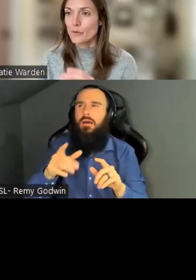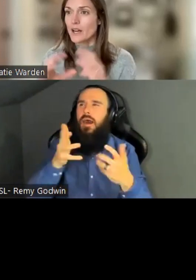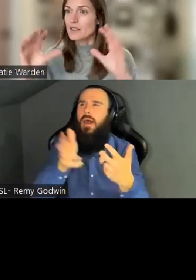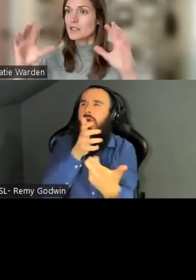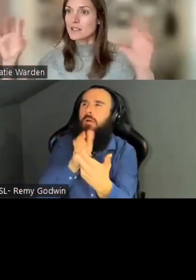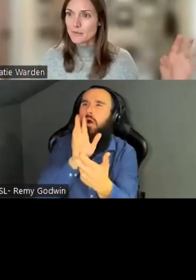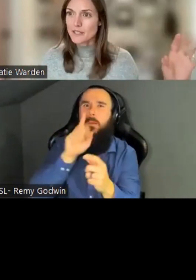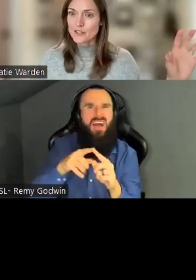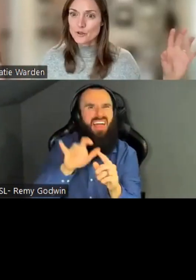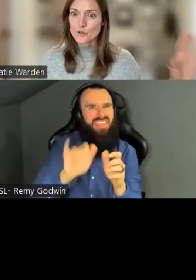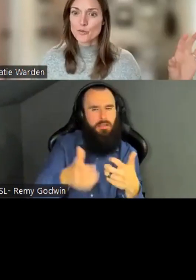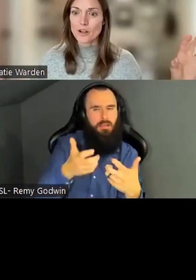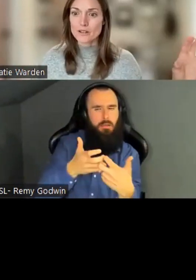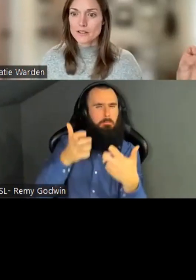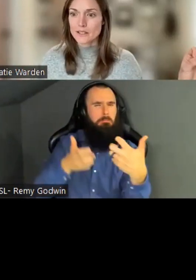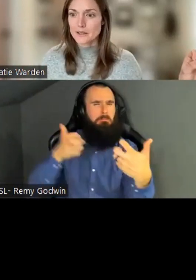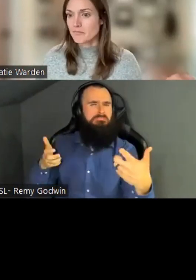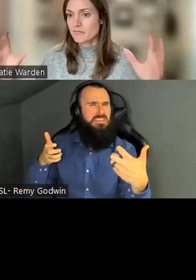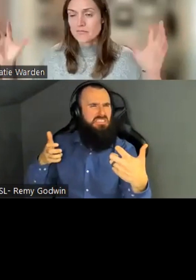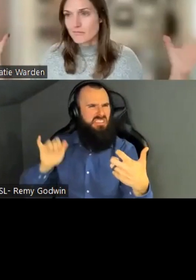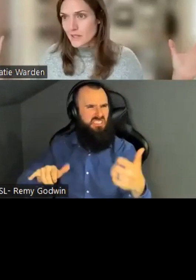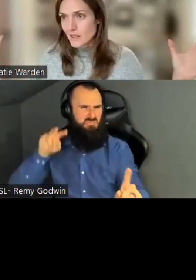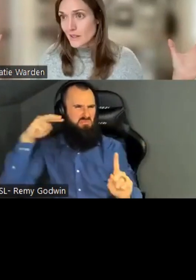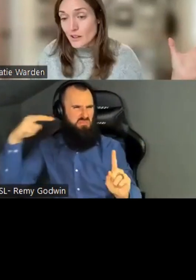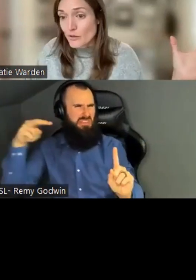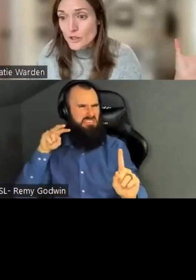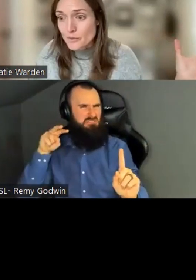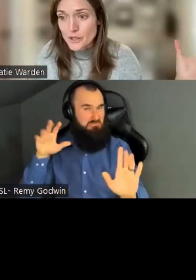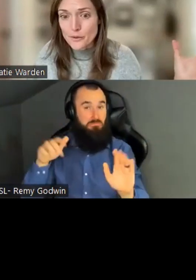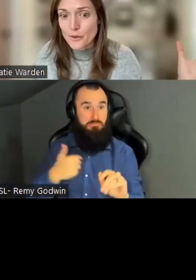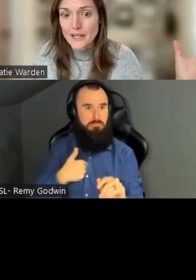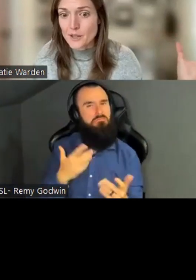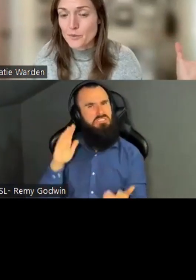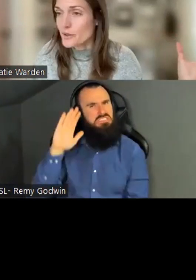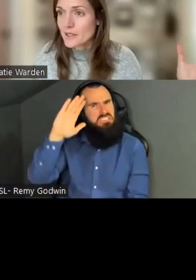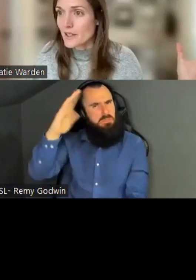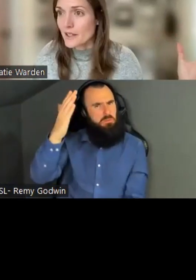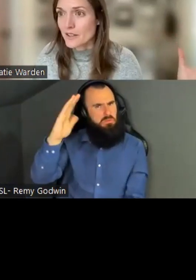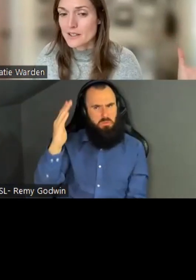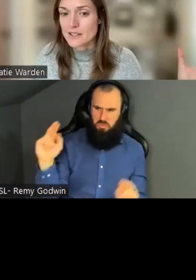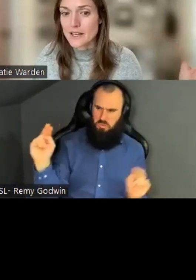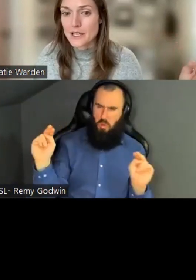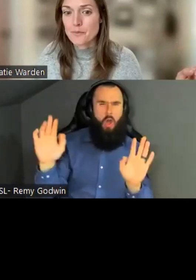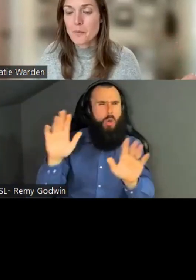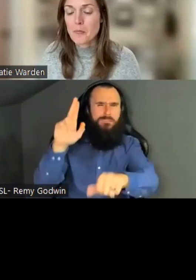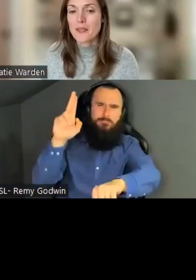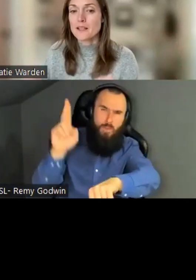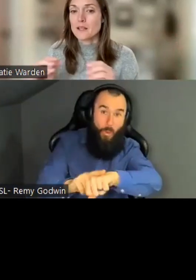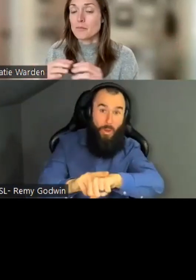We have the seemingly neutral policy. Of course, we don't want animals in a healthcare setting,